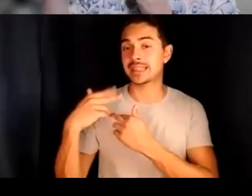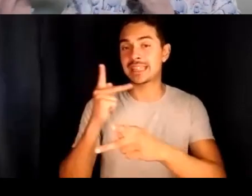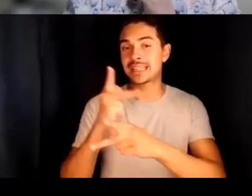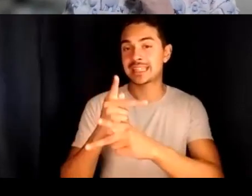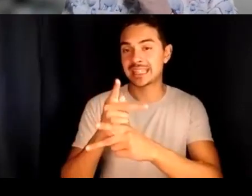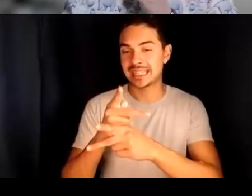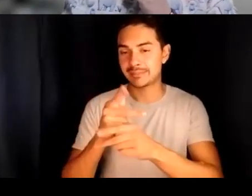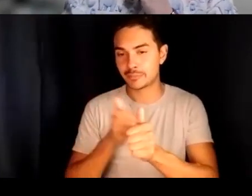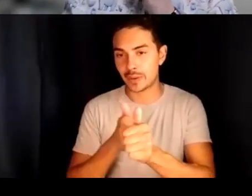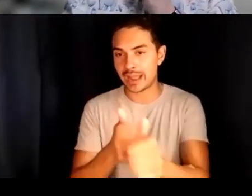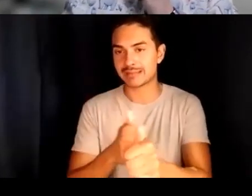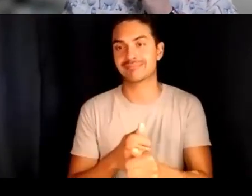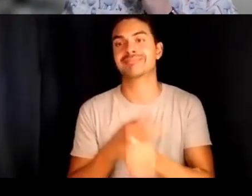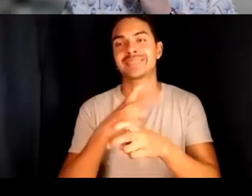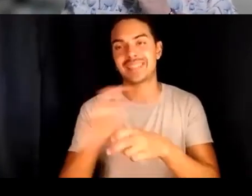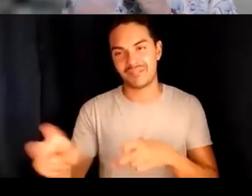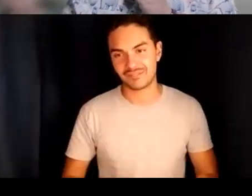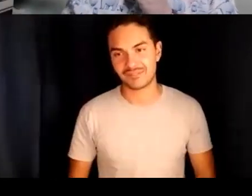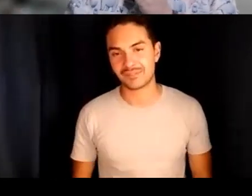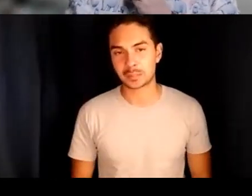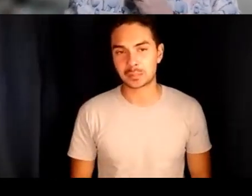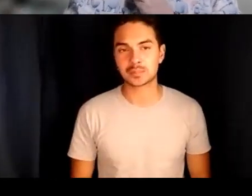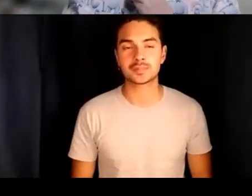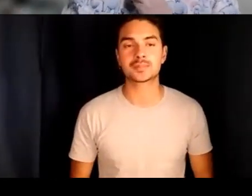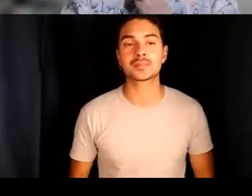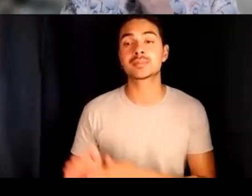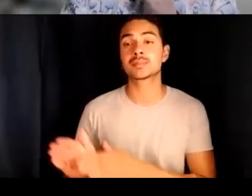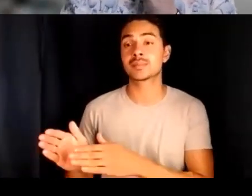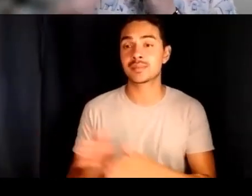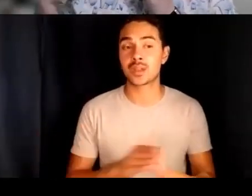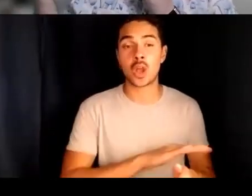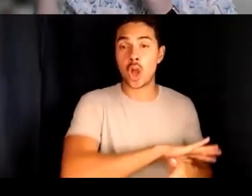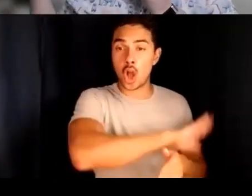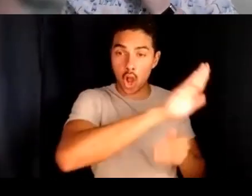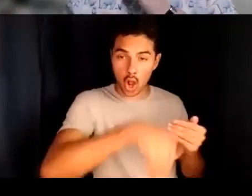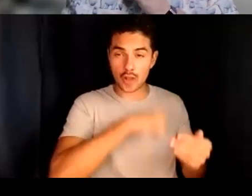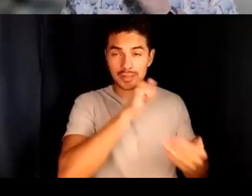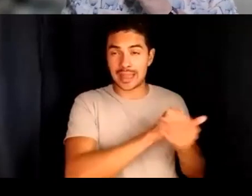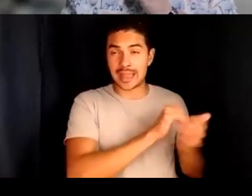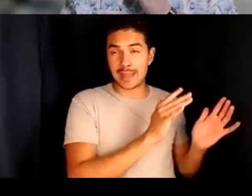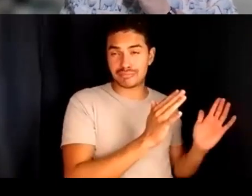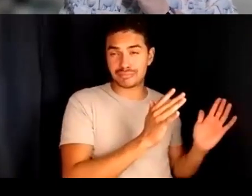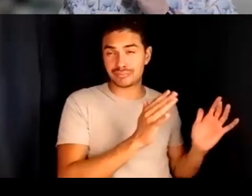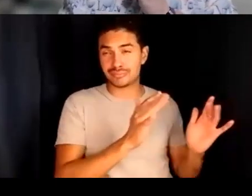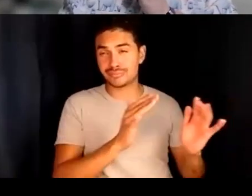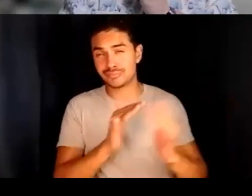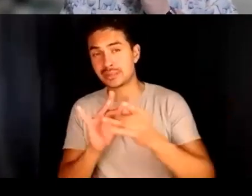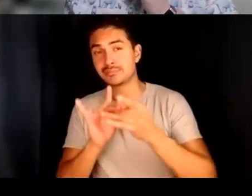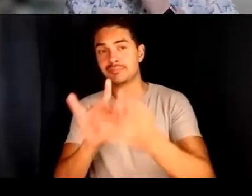and all of that is gonna connect to difficulty finding and keeping employment, challenges with daily living,